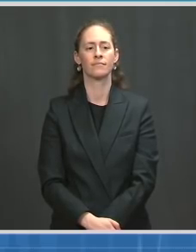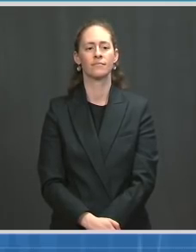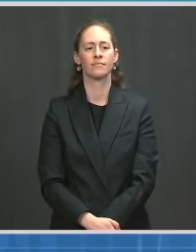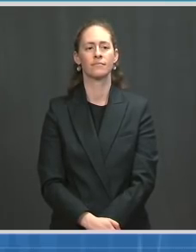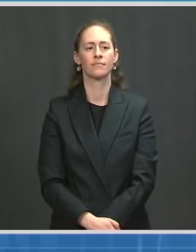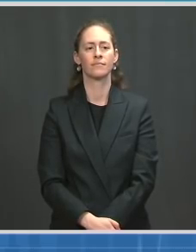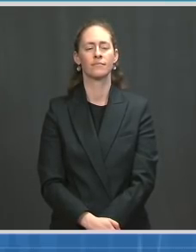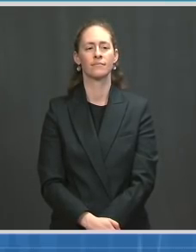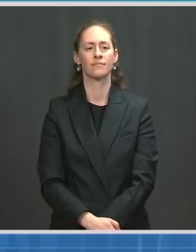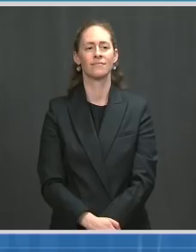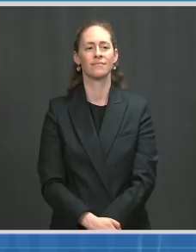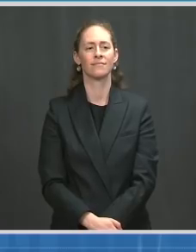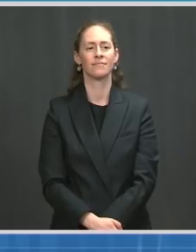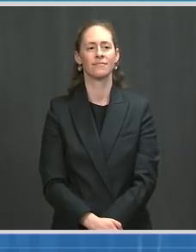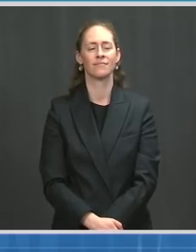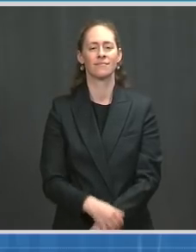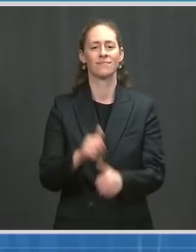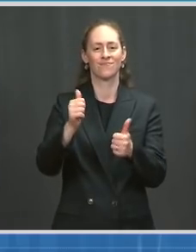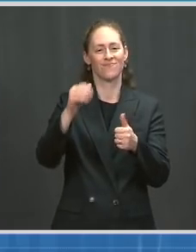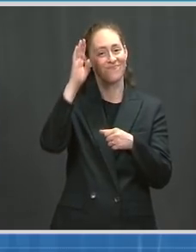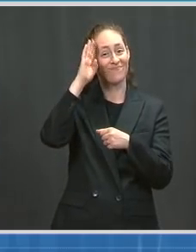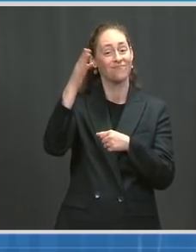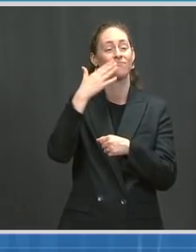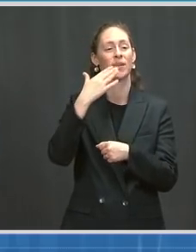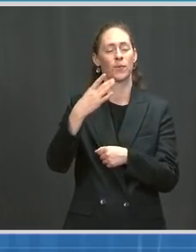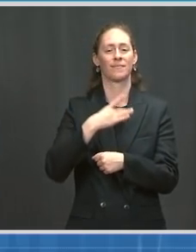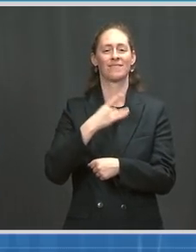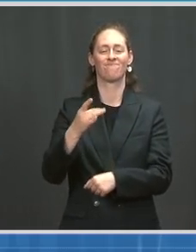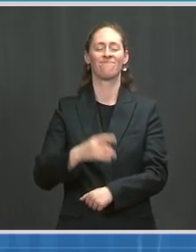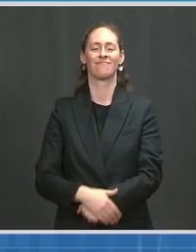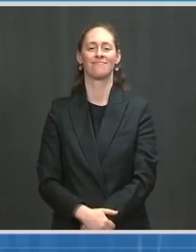The Press: Hey, thanks for taking my question. My question is for Dr. Walensky.